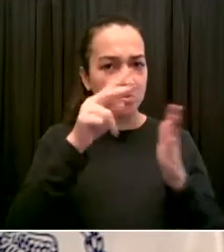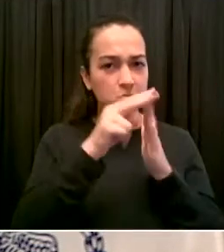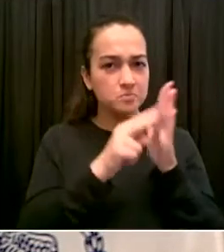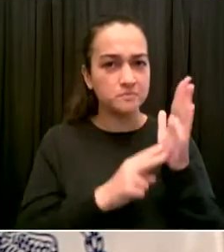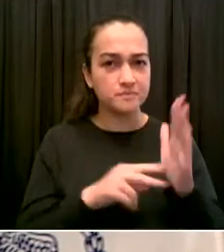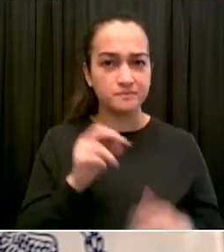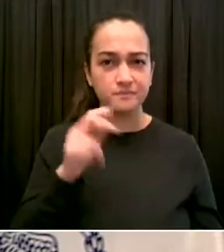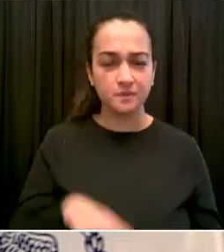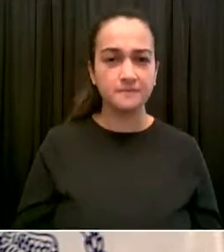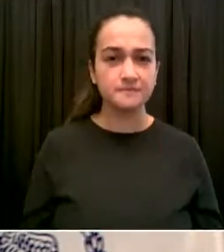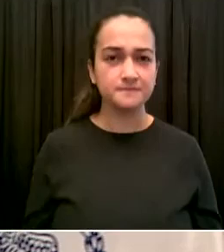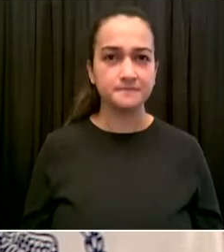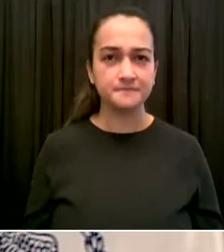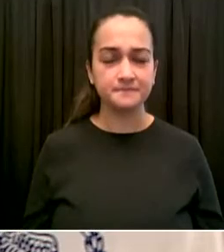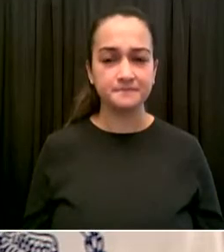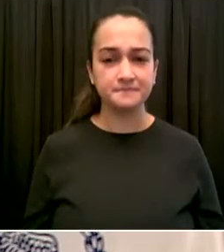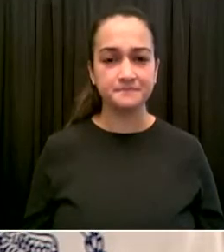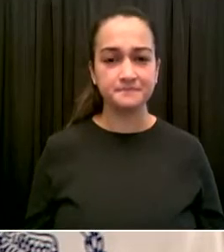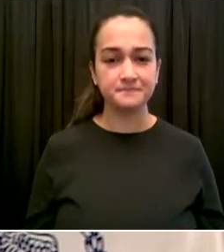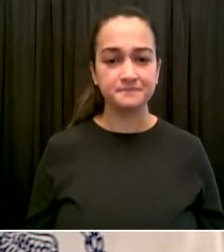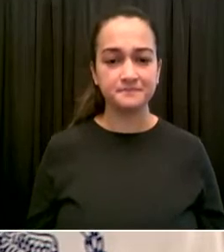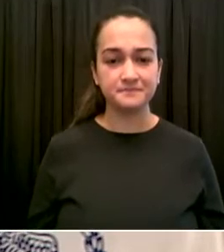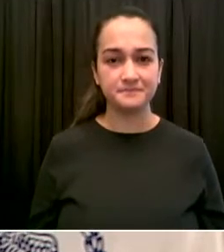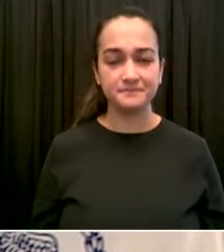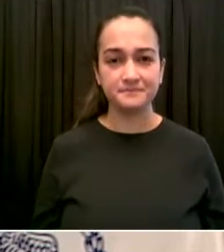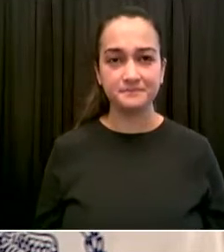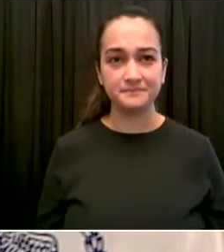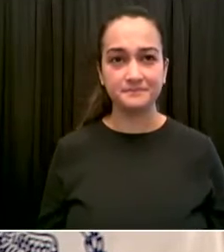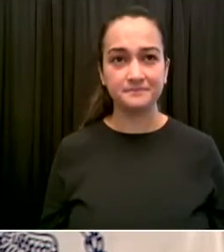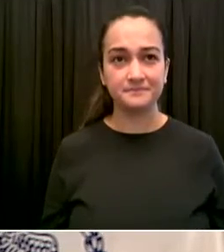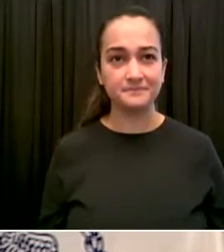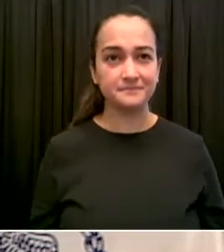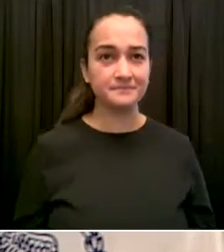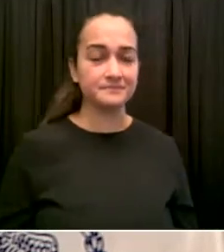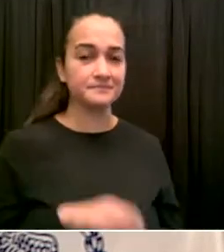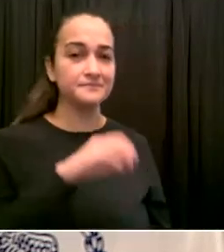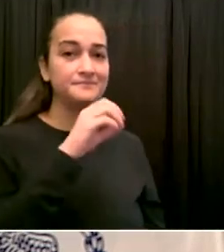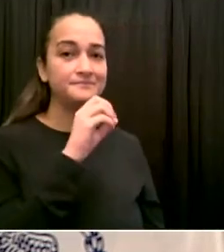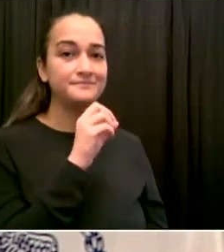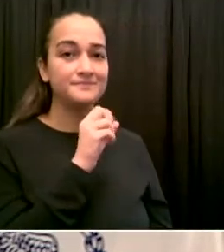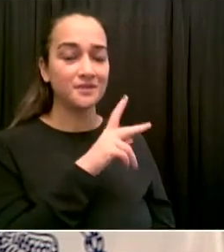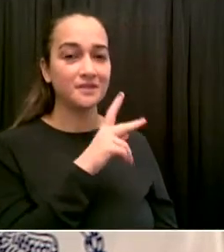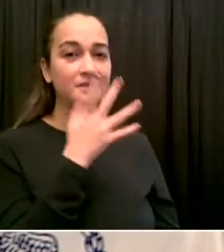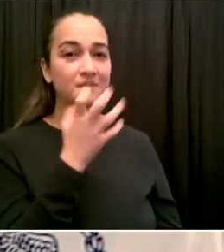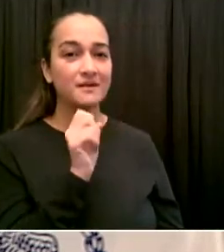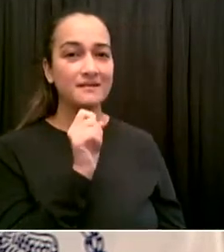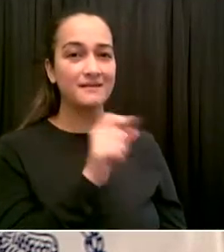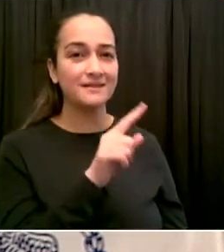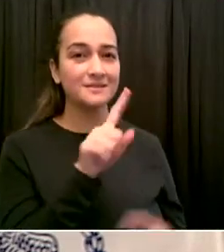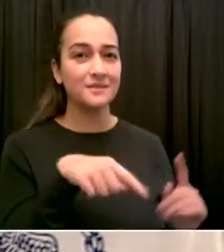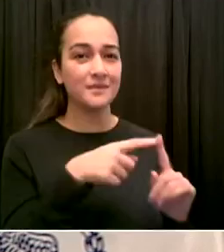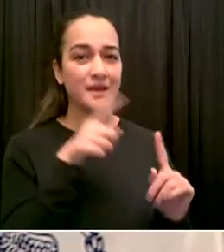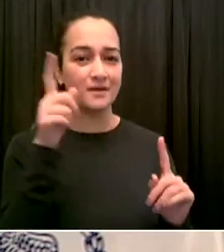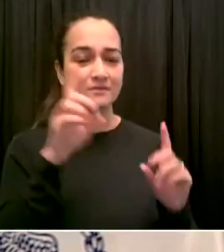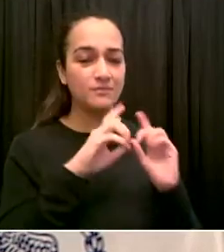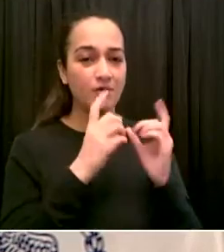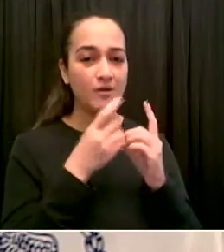THE NUMBERS WILL BE LOWER. VE RY GOOD.